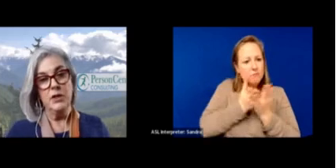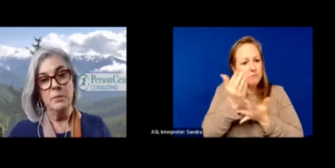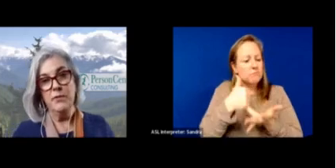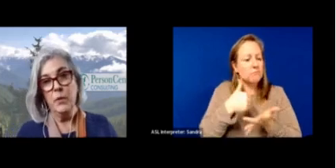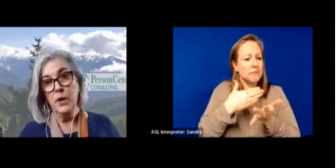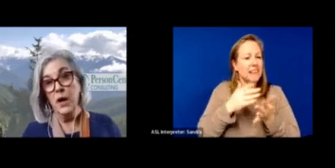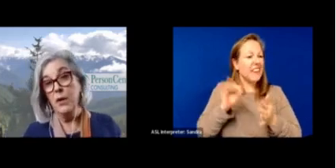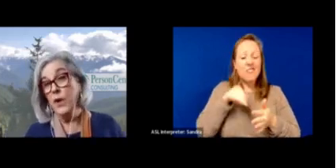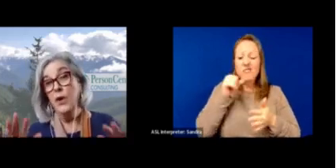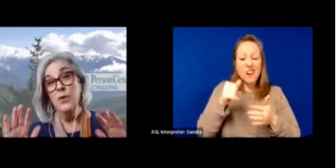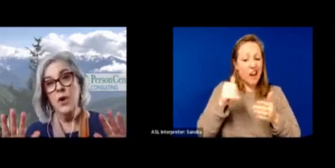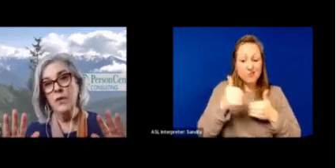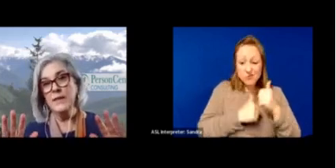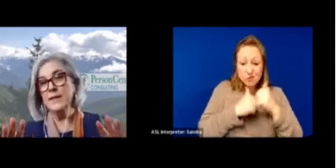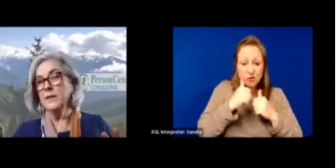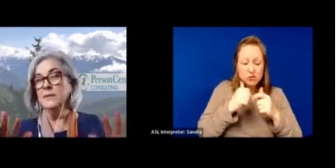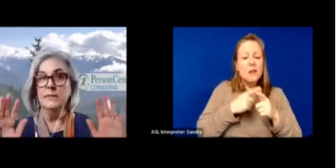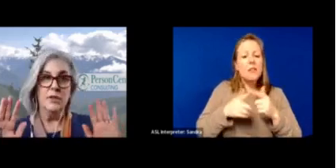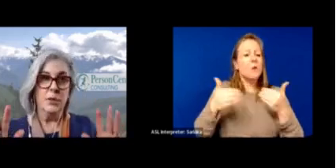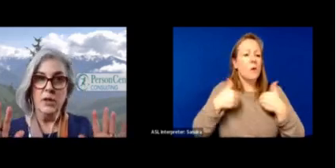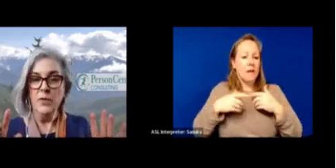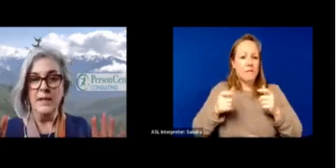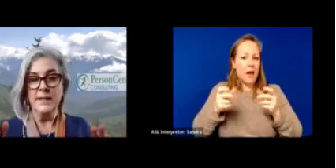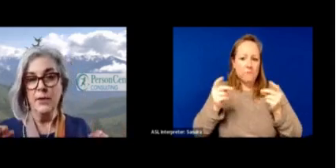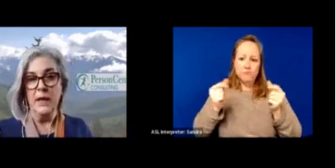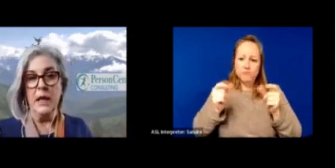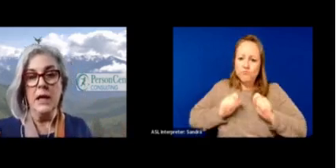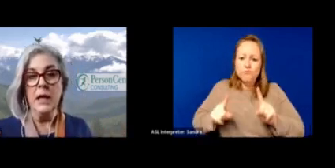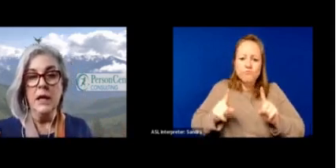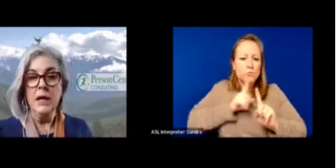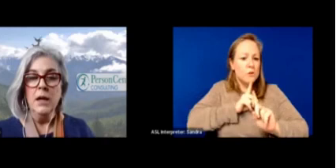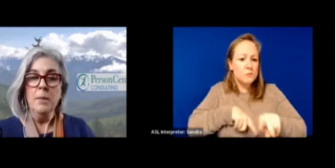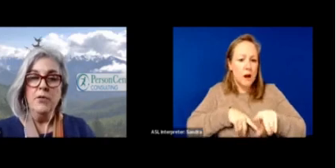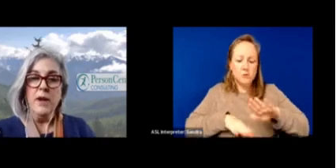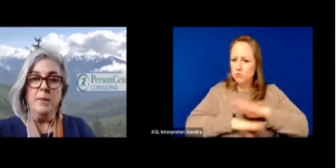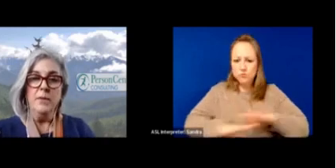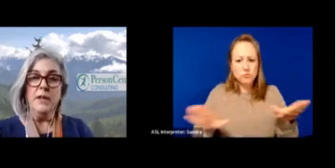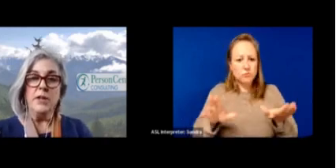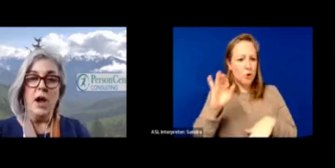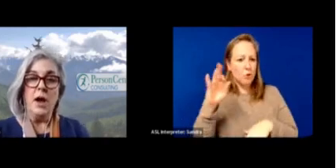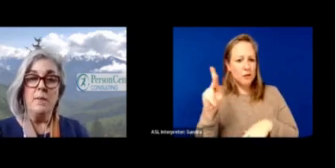mentioned before, have no risk, control all risks if we can. But if we're able to really talk